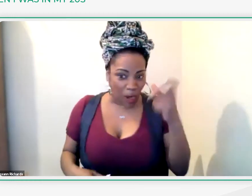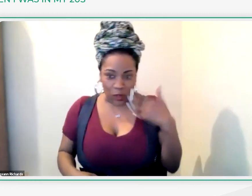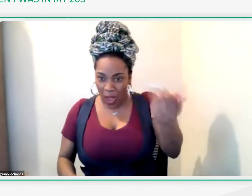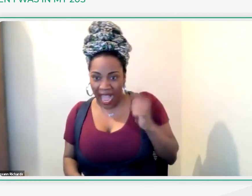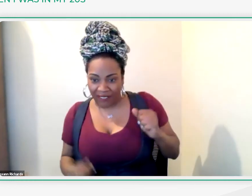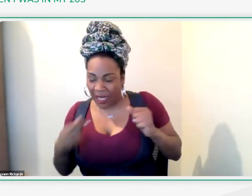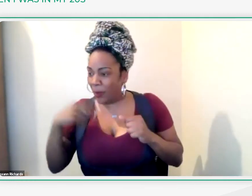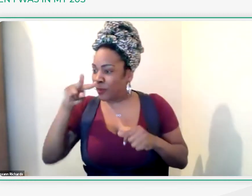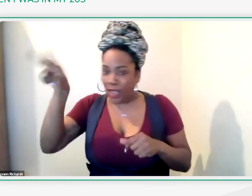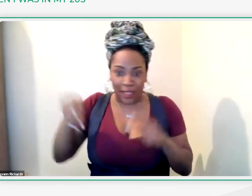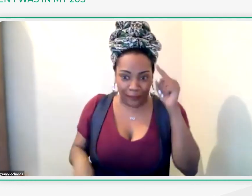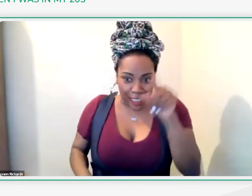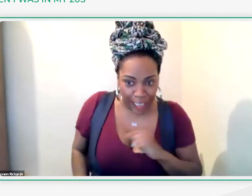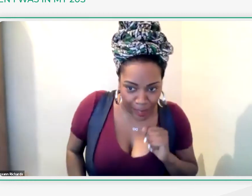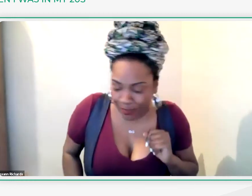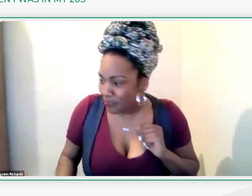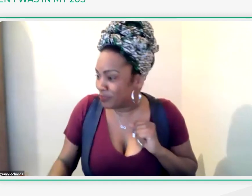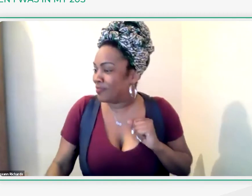Oh, let me see, let me see.